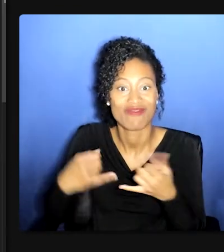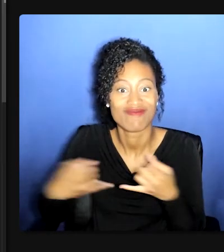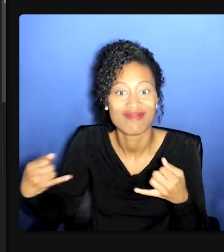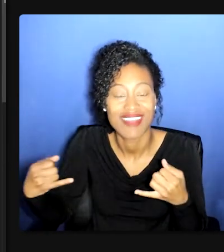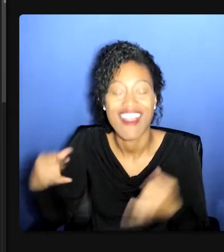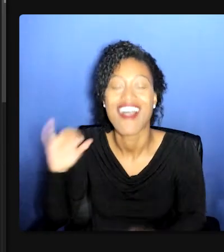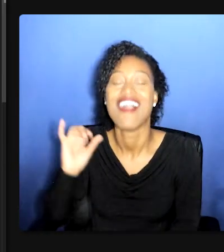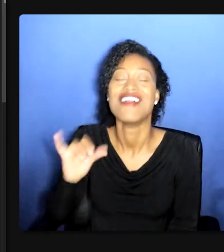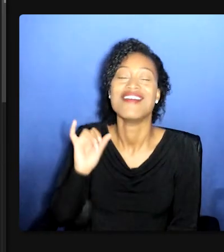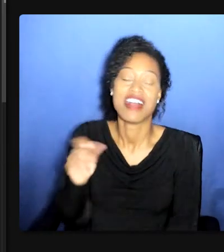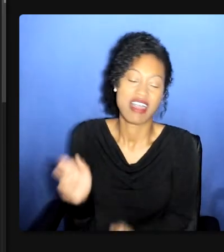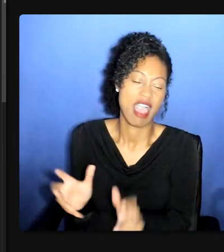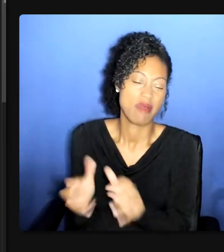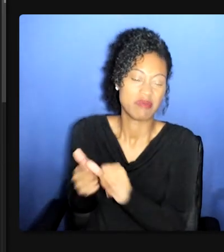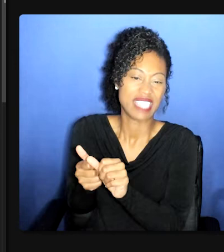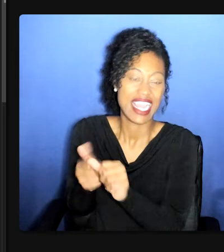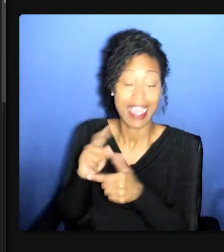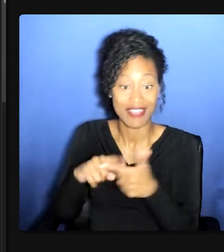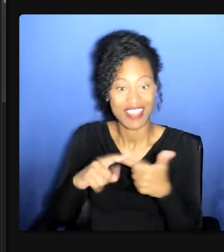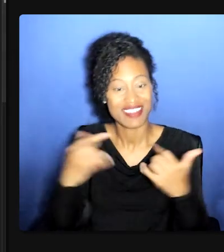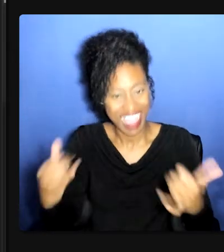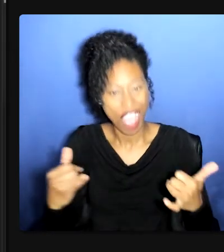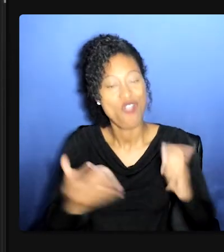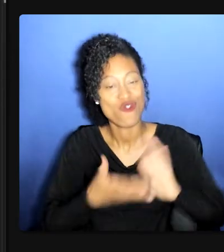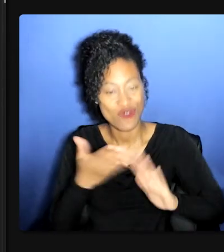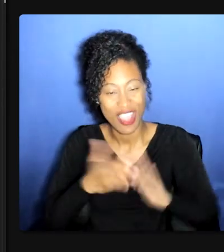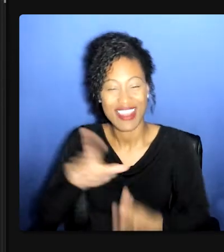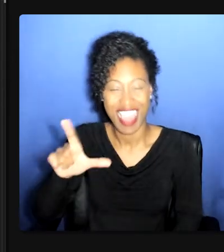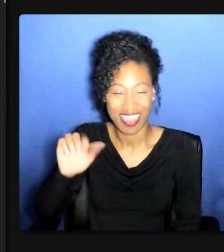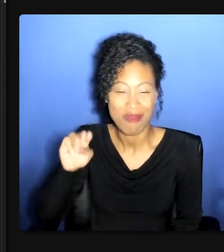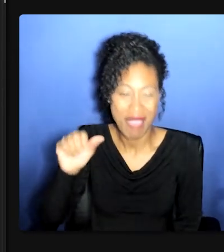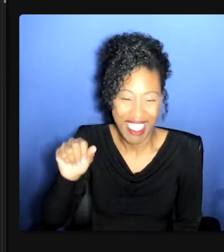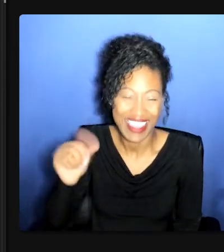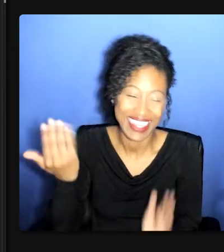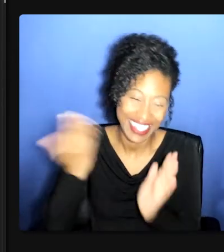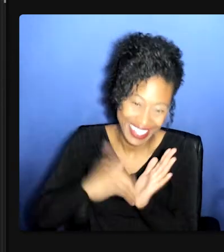[Emma] I've updated the port name, and now we'll run LMA again.